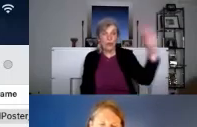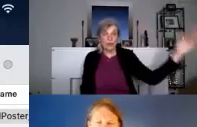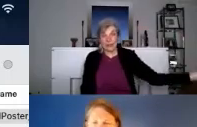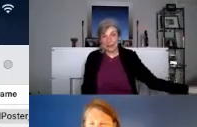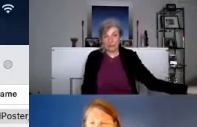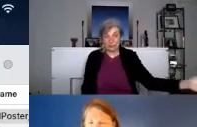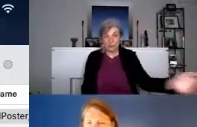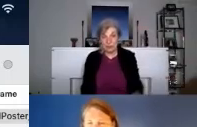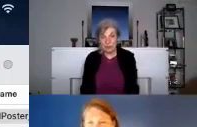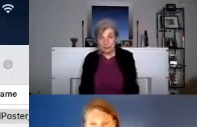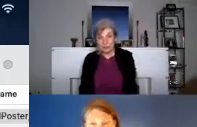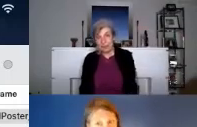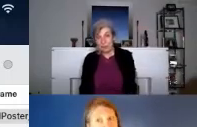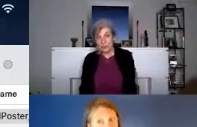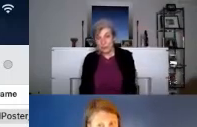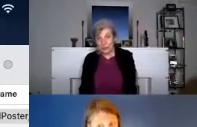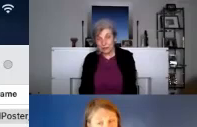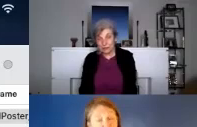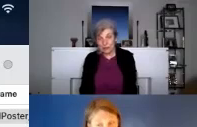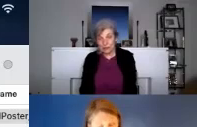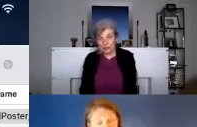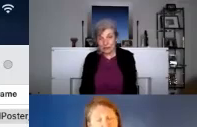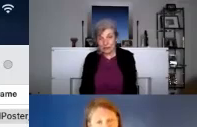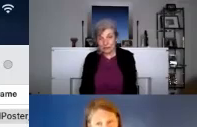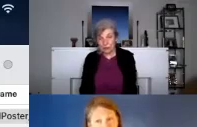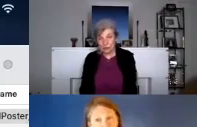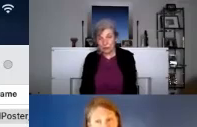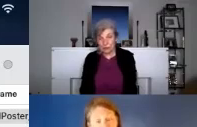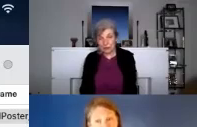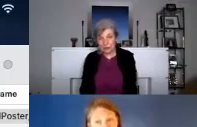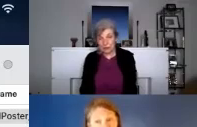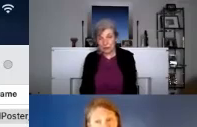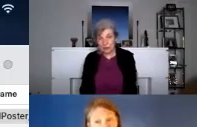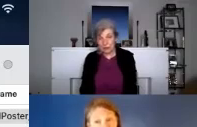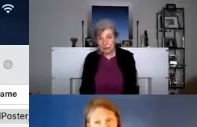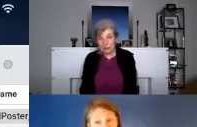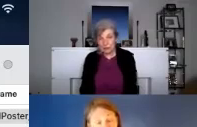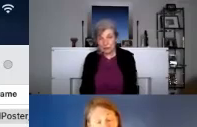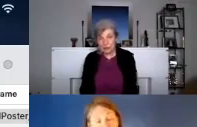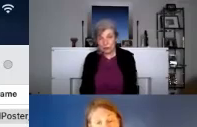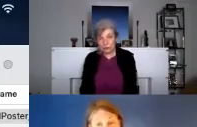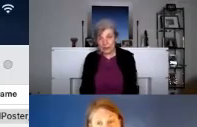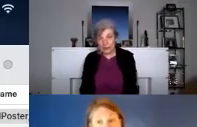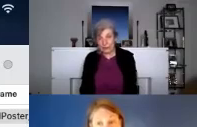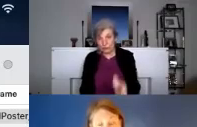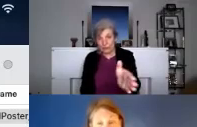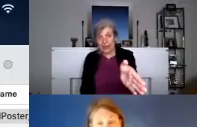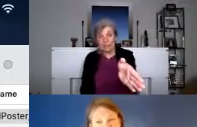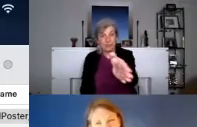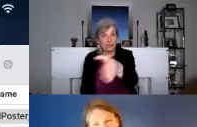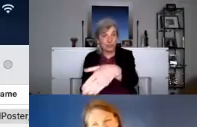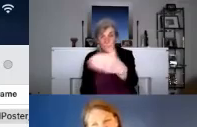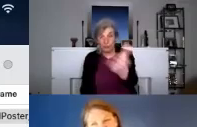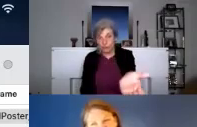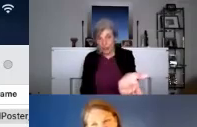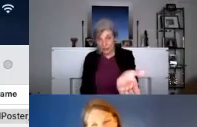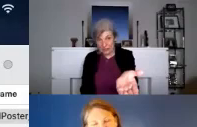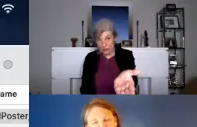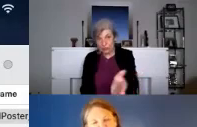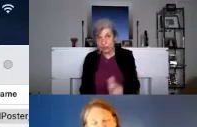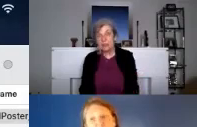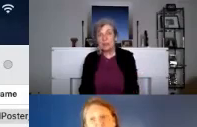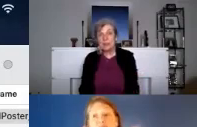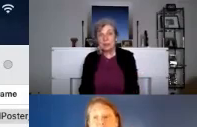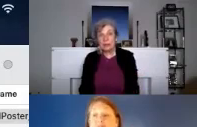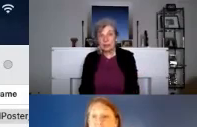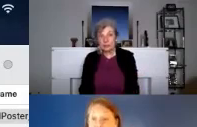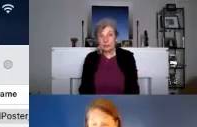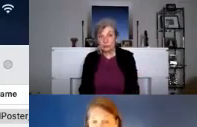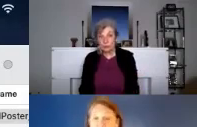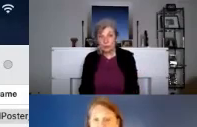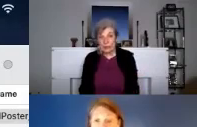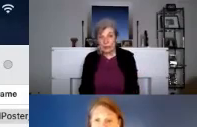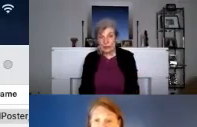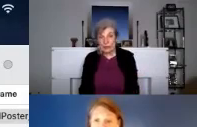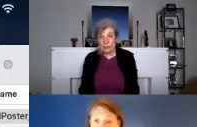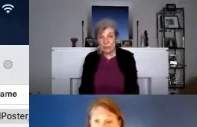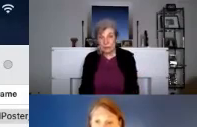well after the annual meeting was canceled. 07:37:22 They have the additional citation